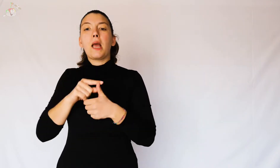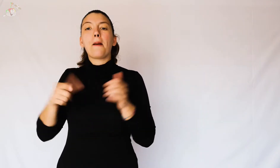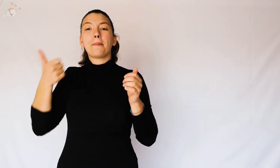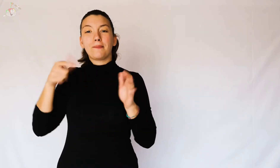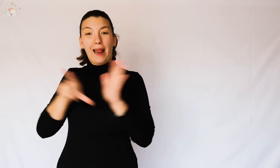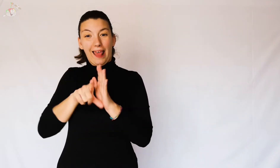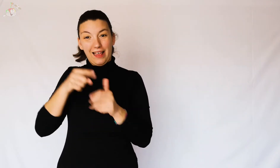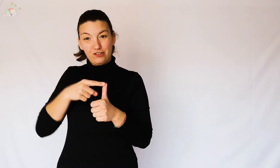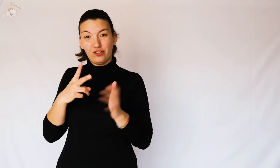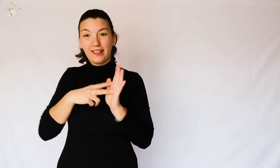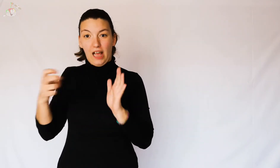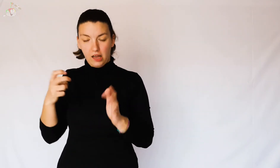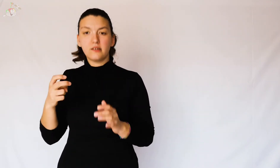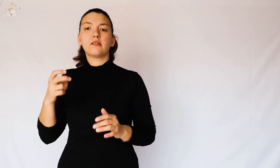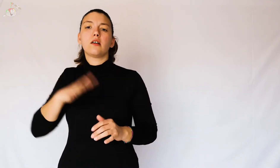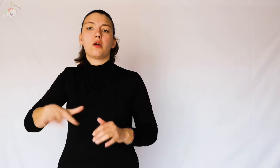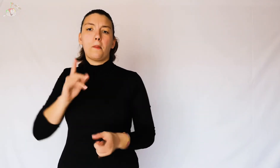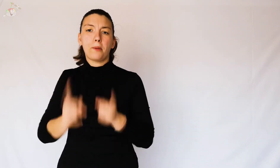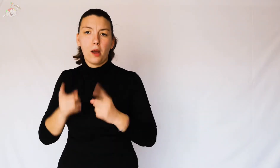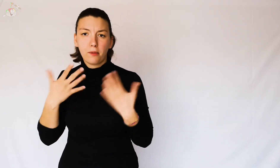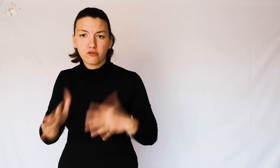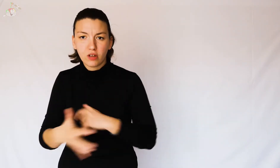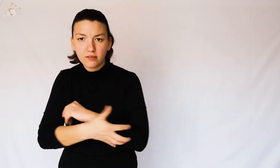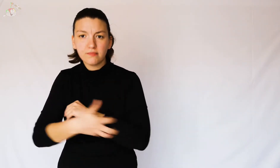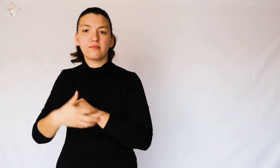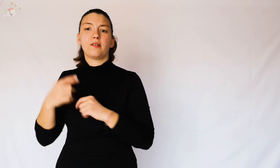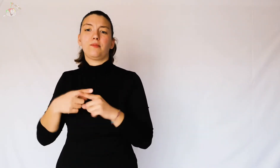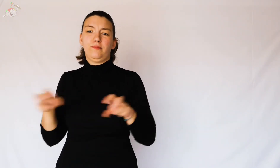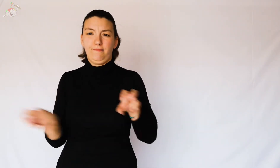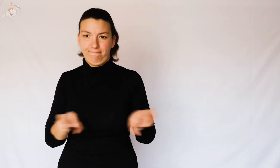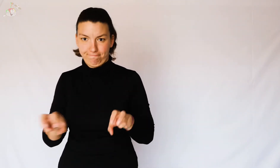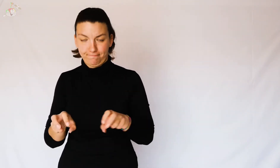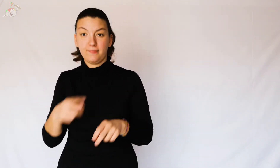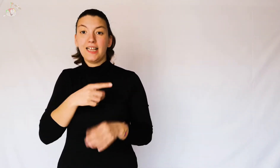With the law of the tax the people suffered poverty and were irritated,